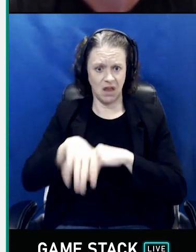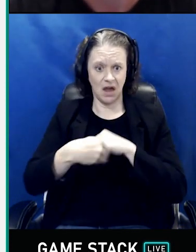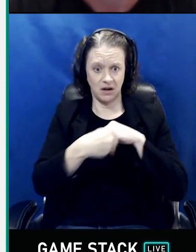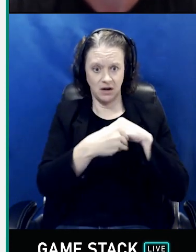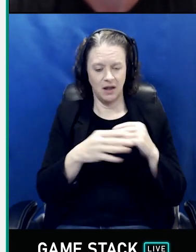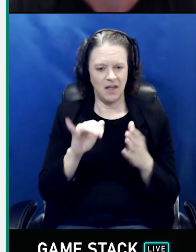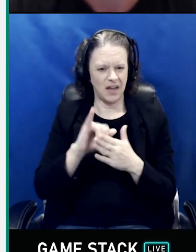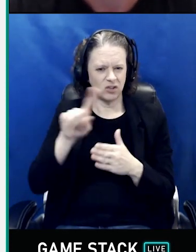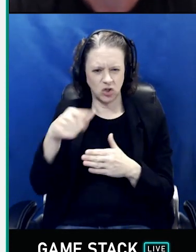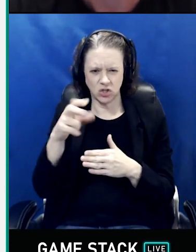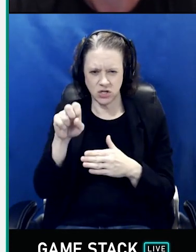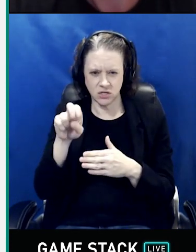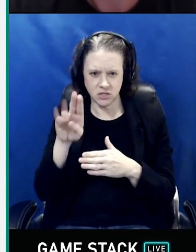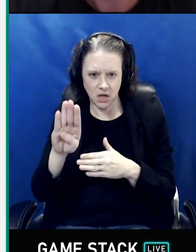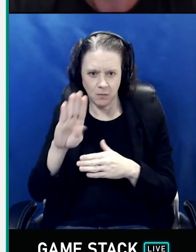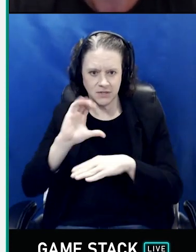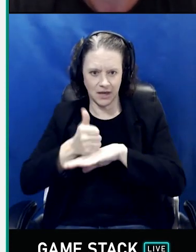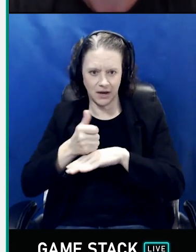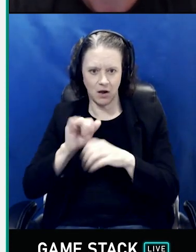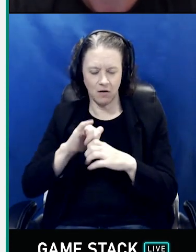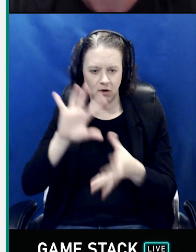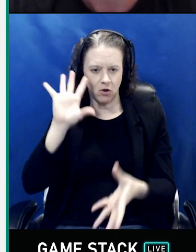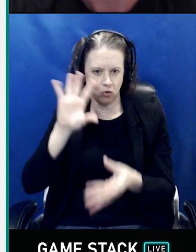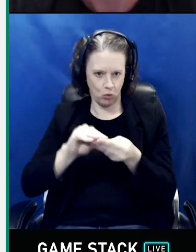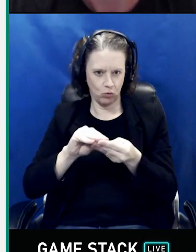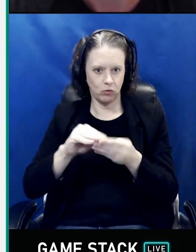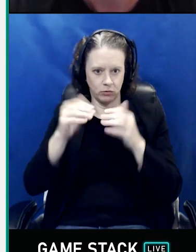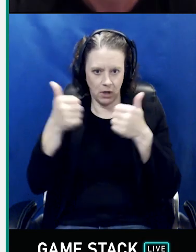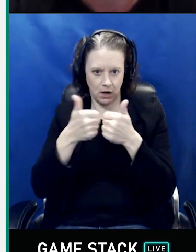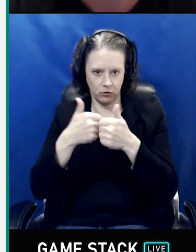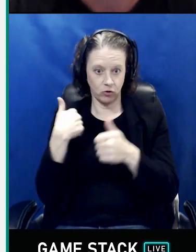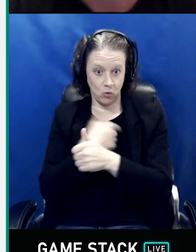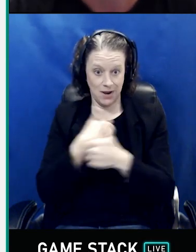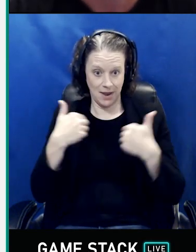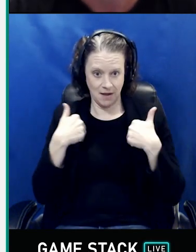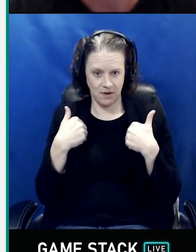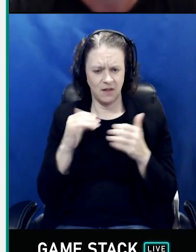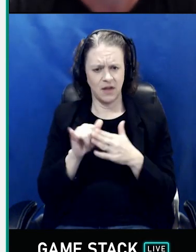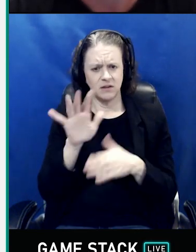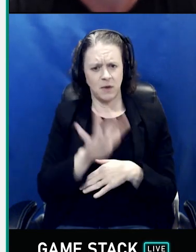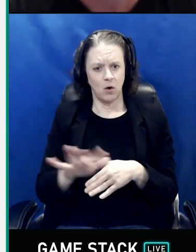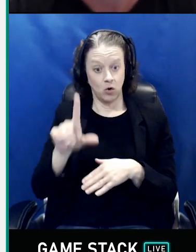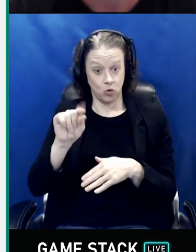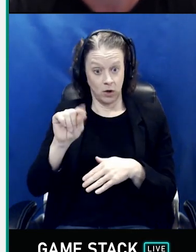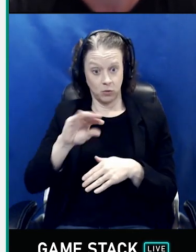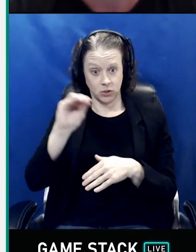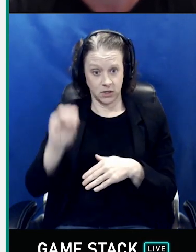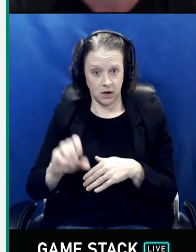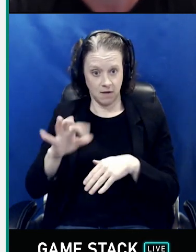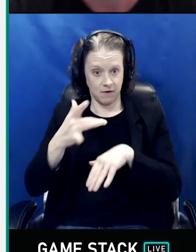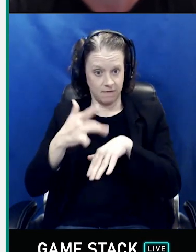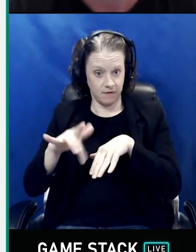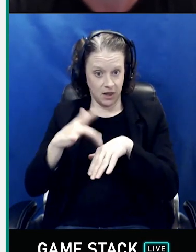we have in our catalog. This represents approximately 20% of the available titles on Game Pass